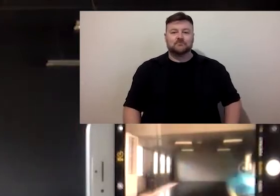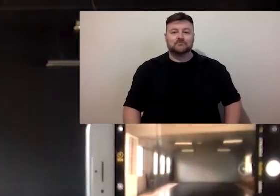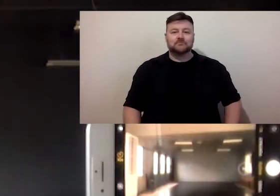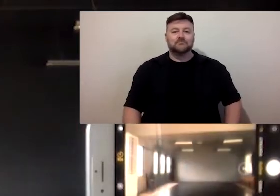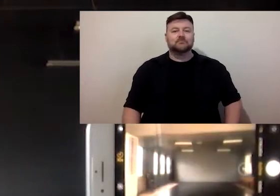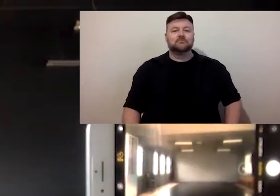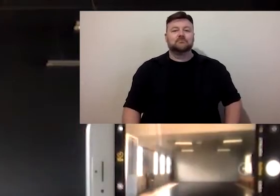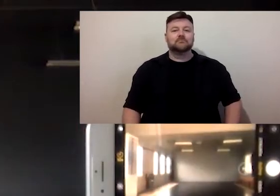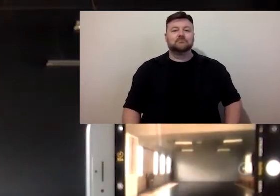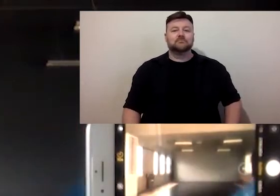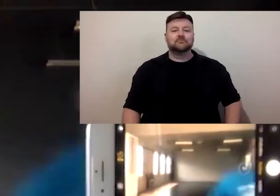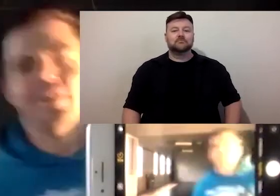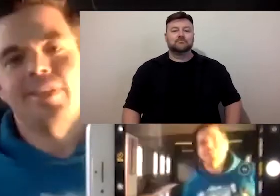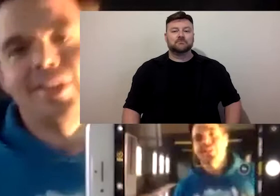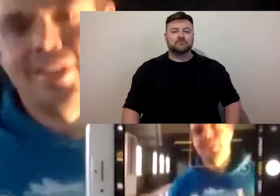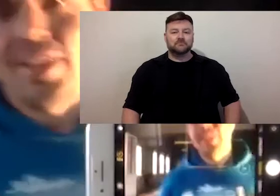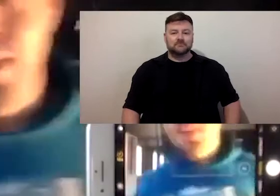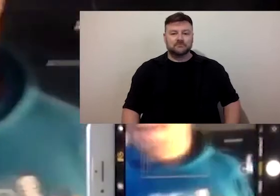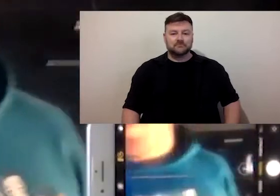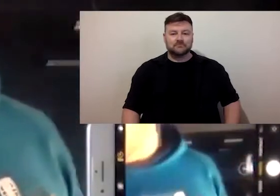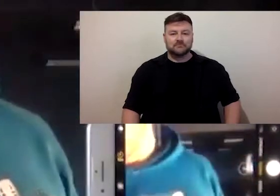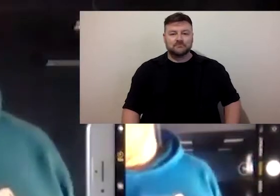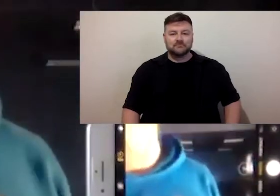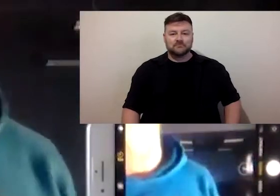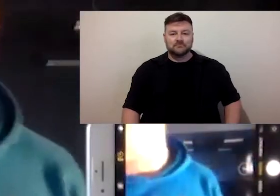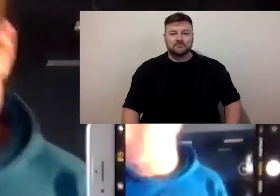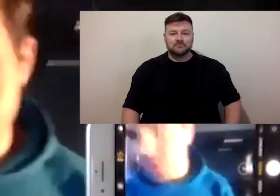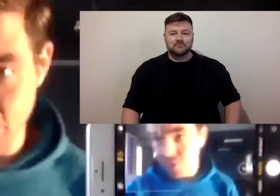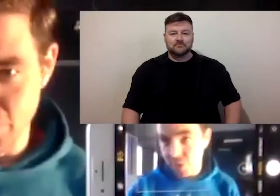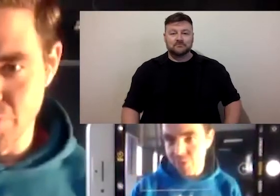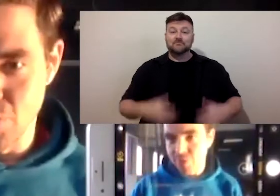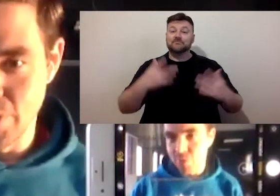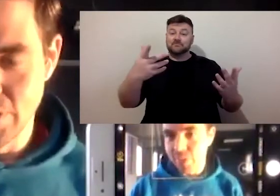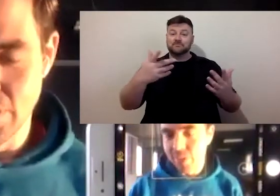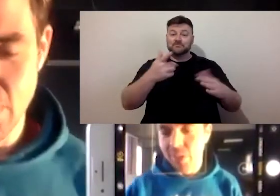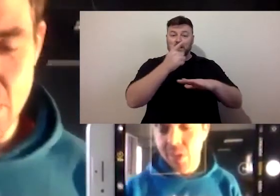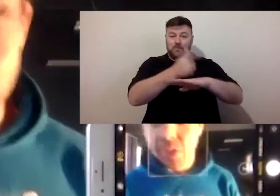think about something to do... and now it's captured a whole bunch of photos of me.